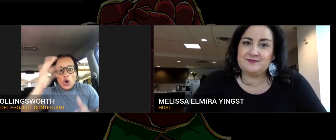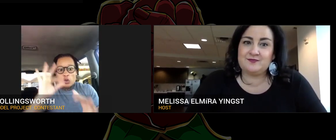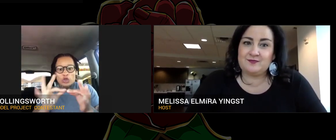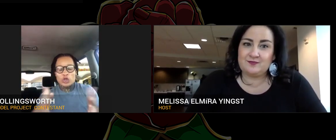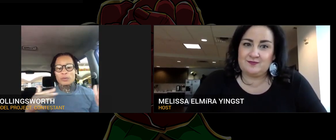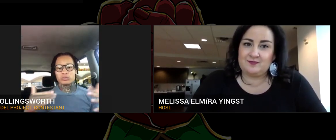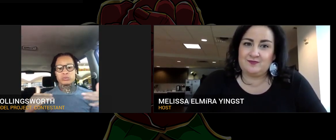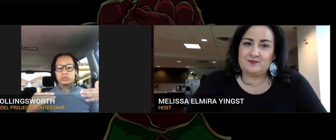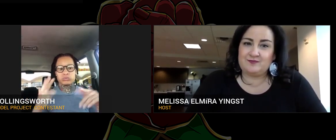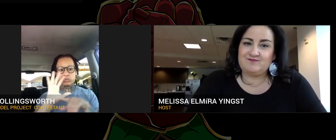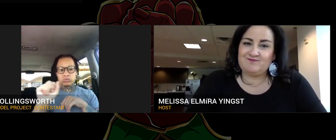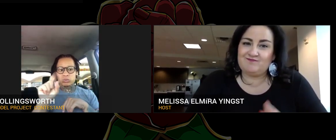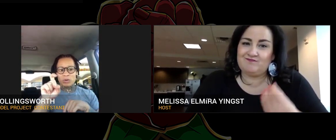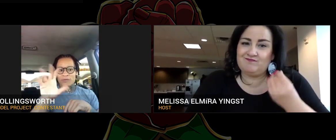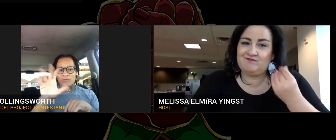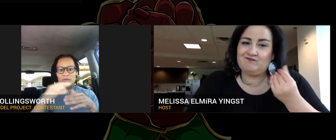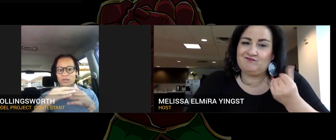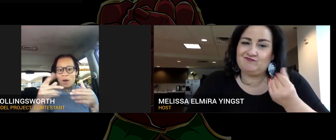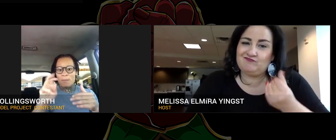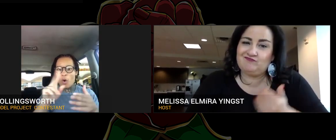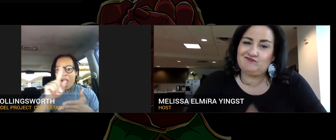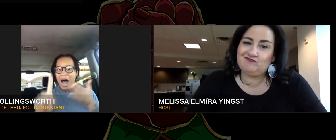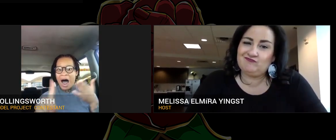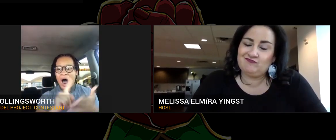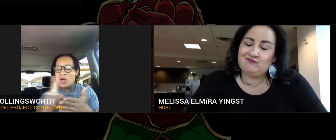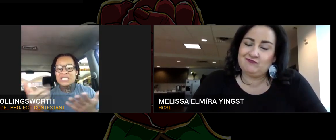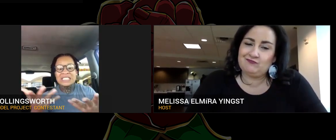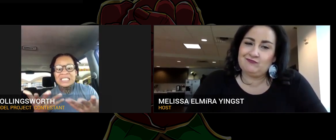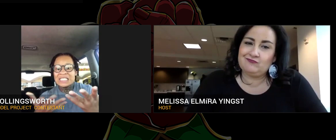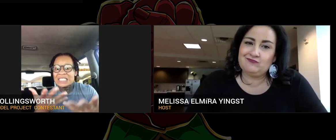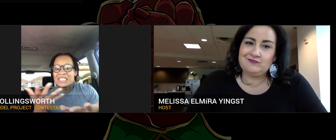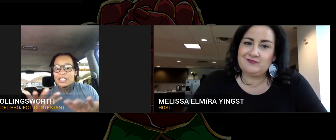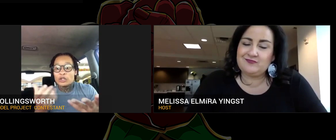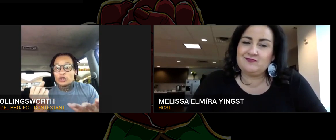I know interpreters tend to charge $150 per hour,